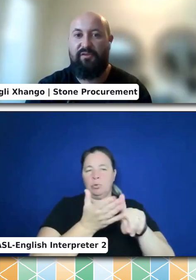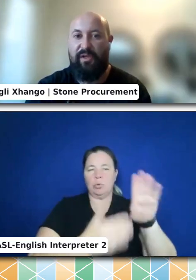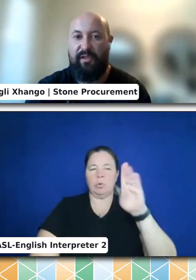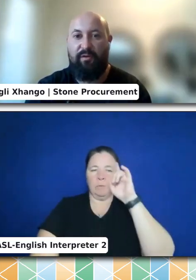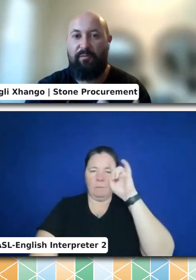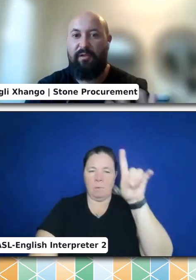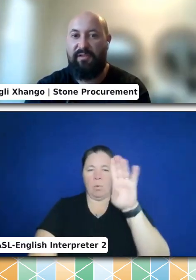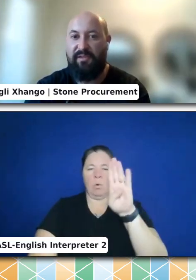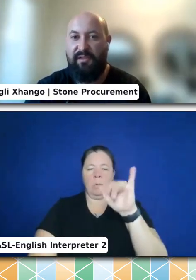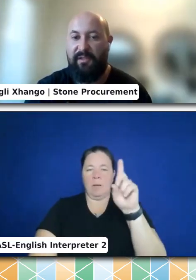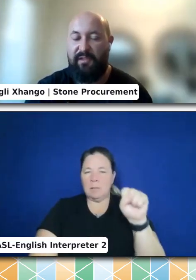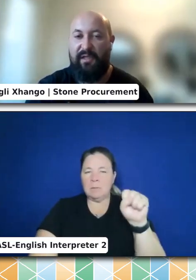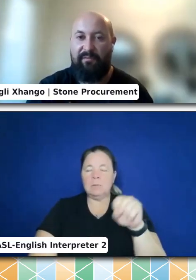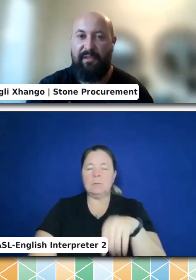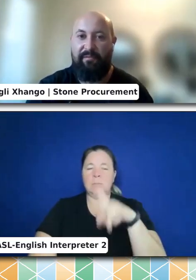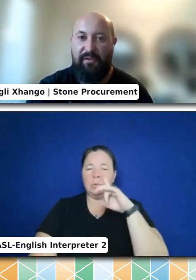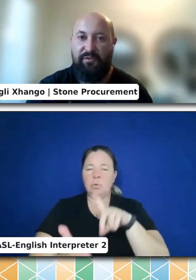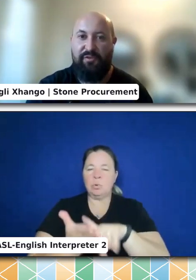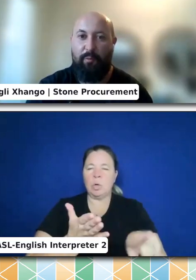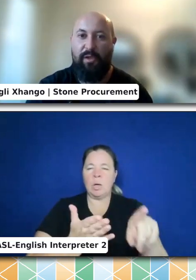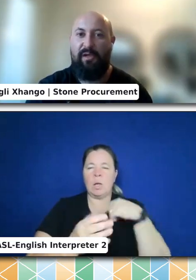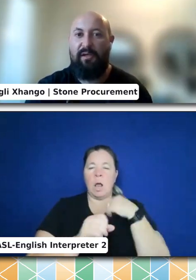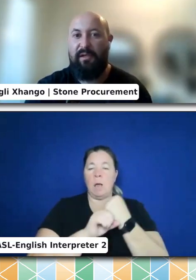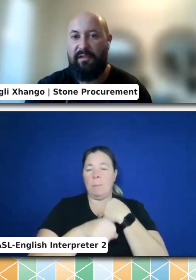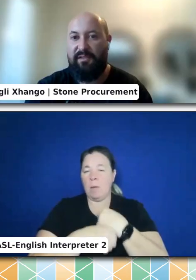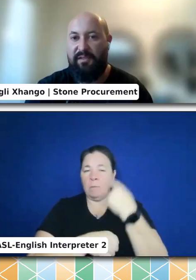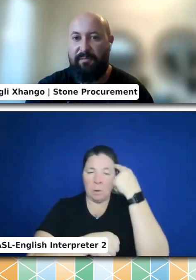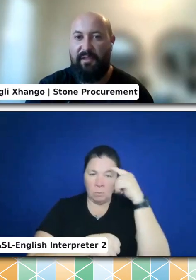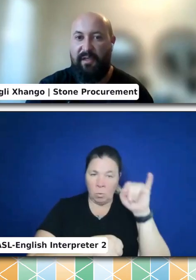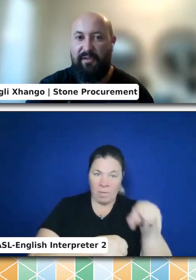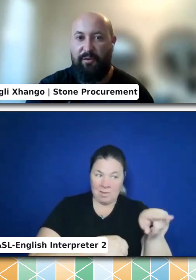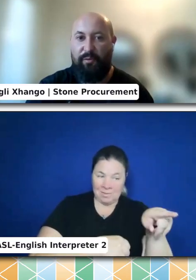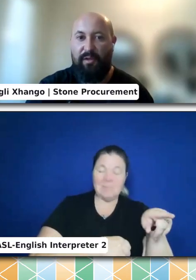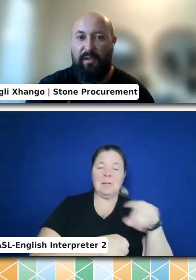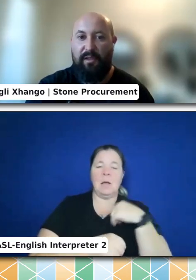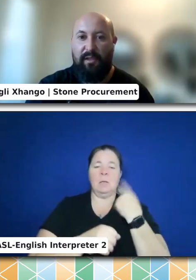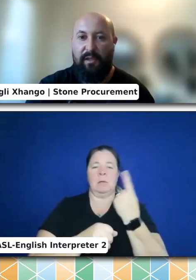Checking, okay, well, this is something that I have manufacturers for, and this is something that I can do.